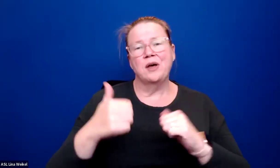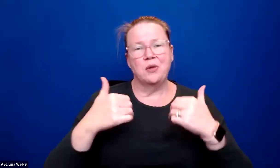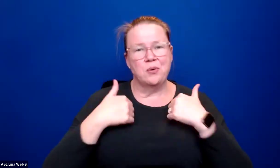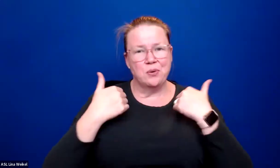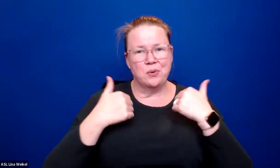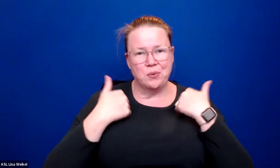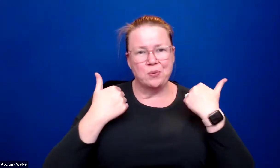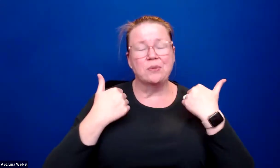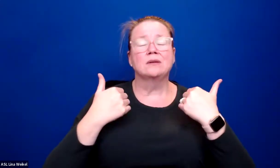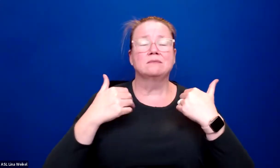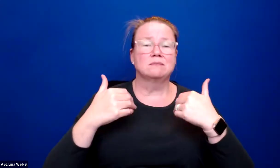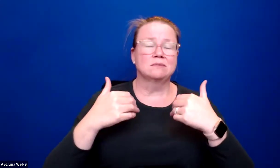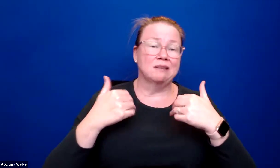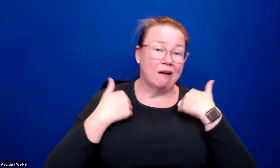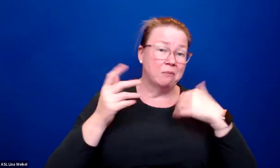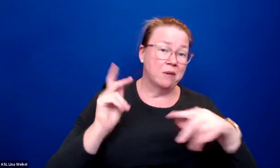Elissa w/ APRIL: and young people who are.